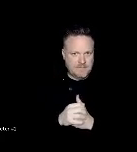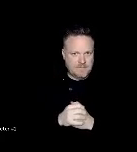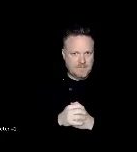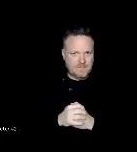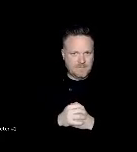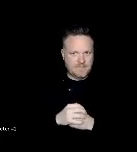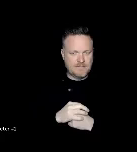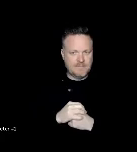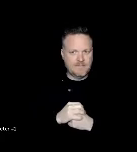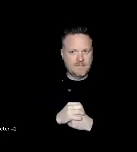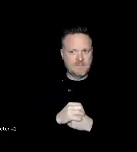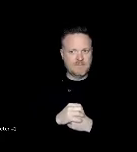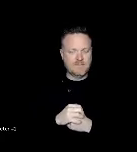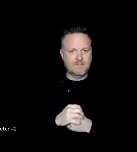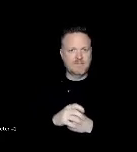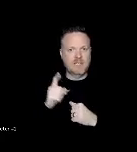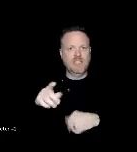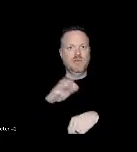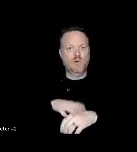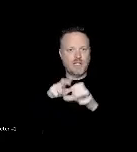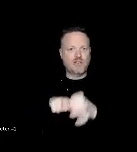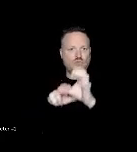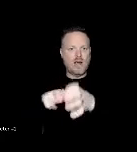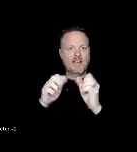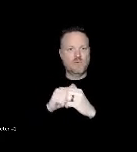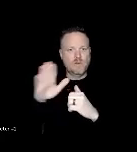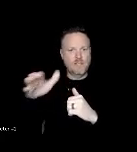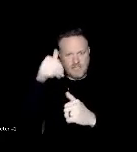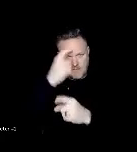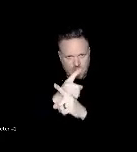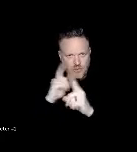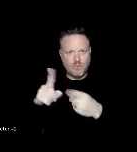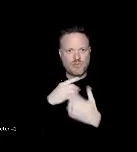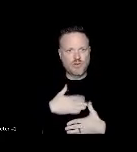went on a ride with his brother. We went to the amusement park. In that amusement park,